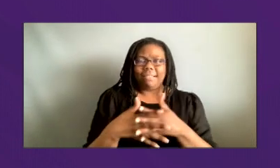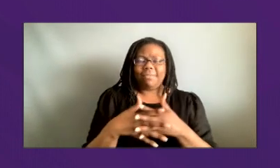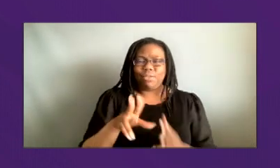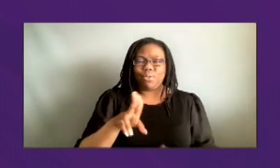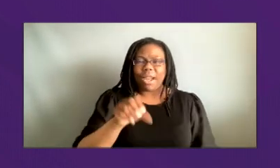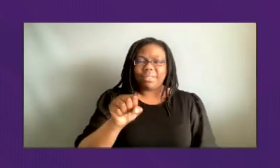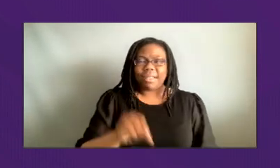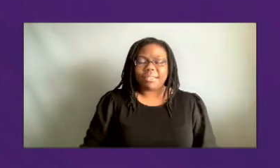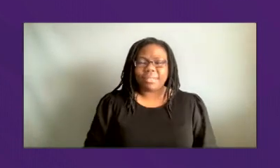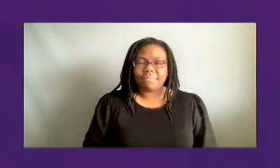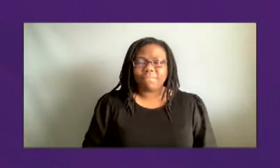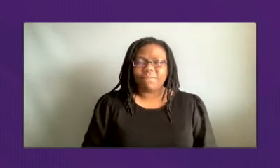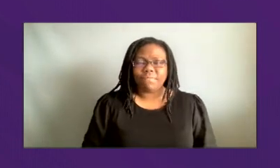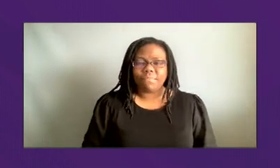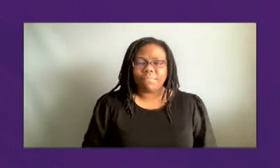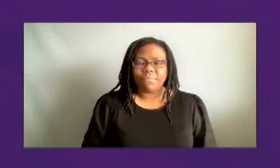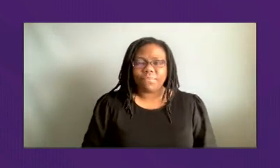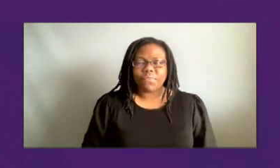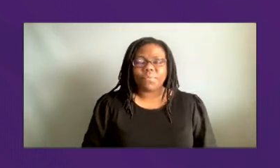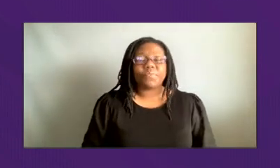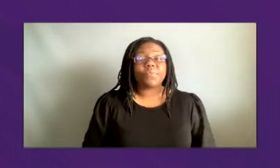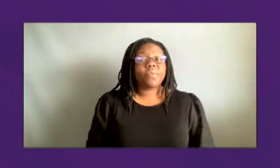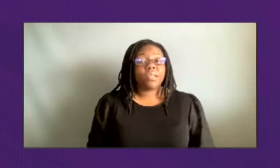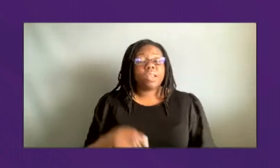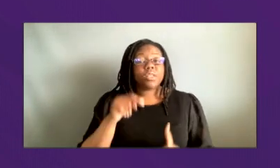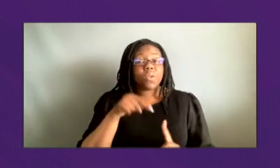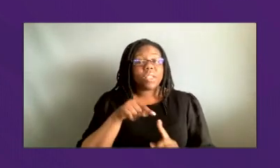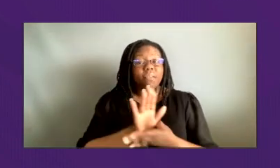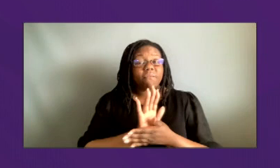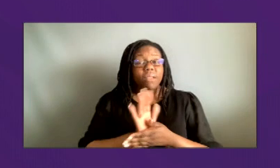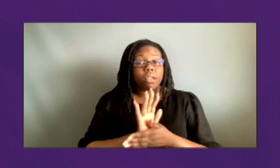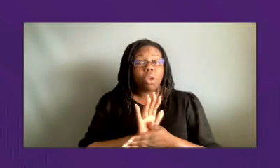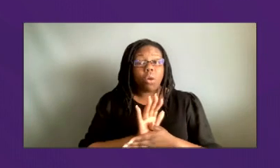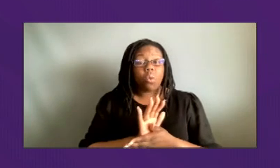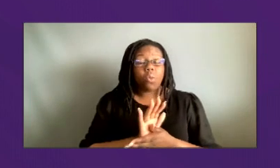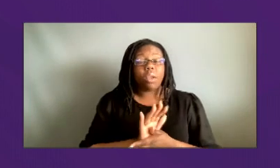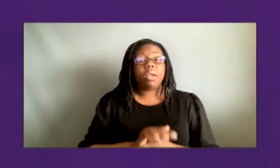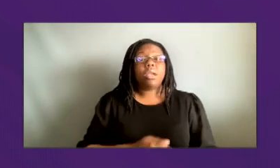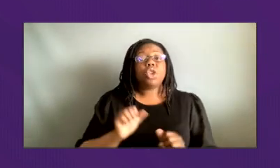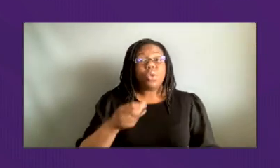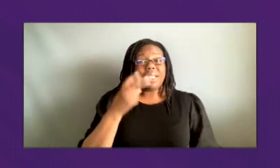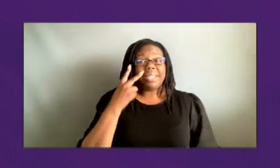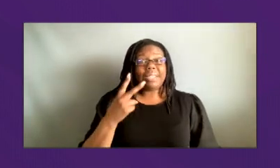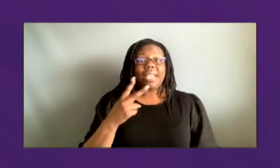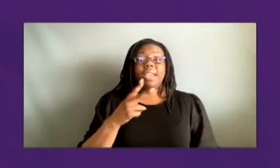So this video is featured in both our on-site and online exhibition of